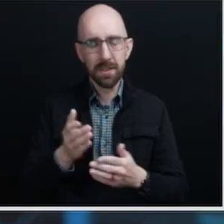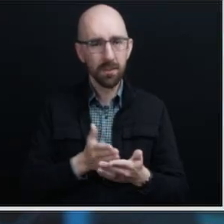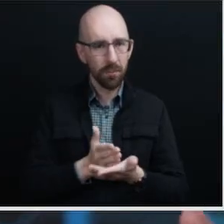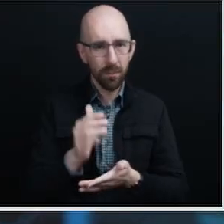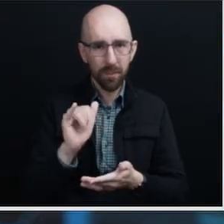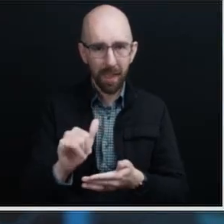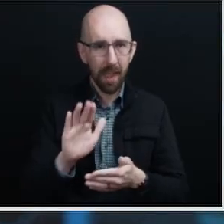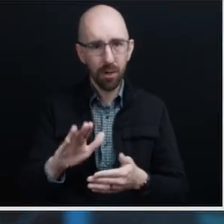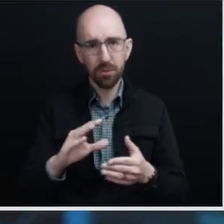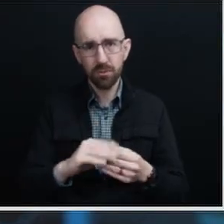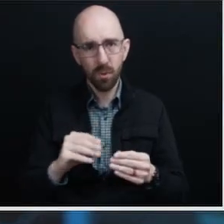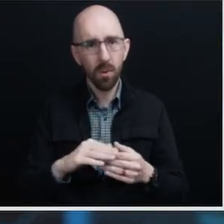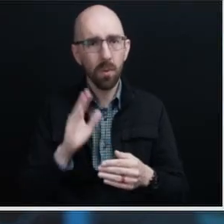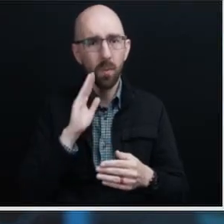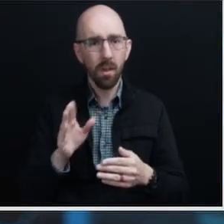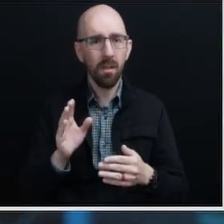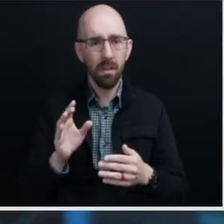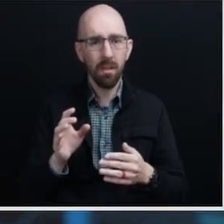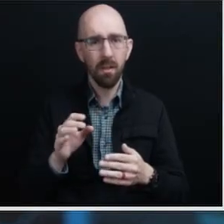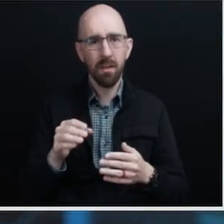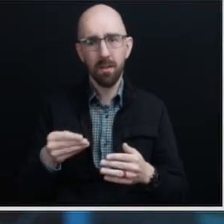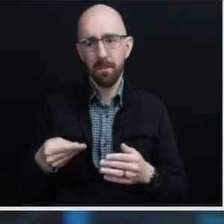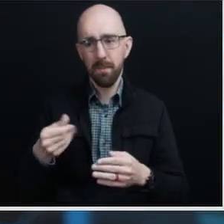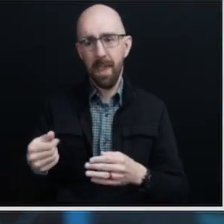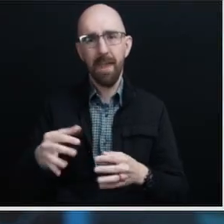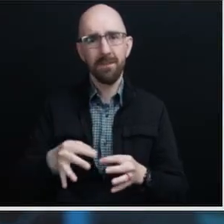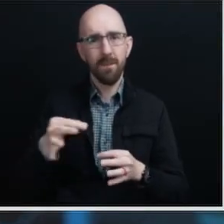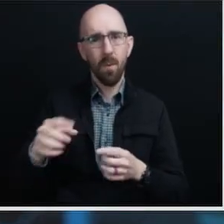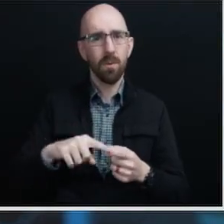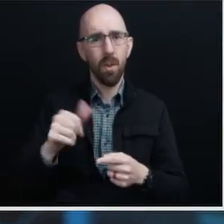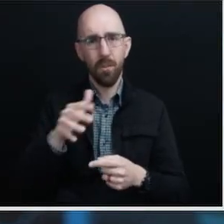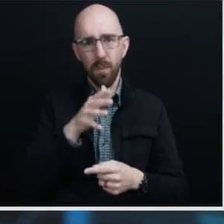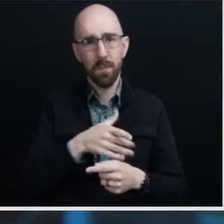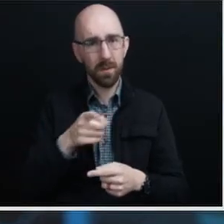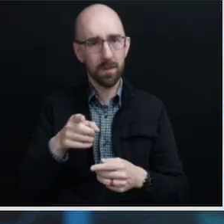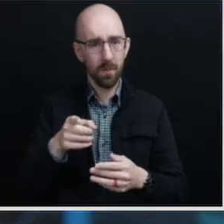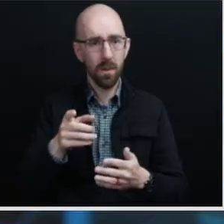that's going to pay for it to other women but this is going to pay for it in a very different way.